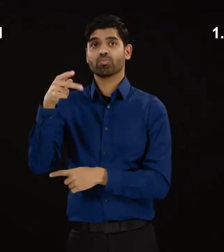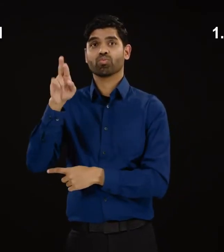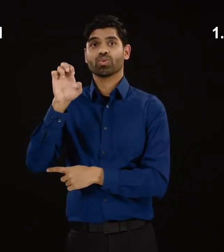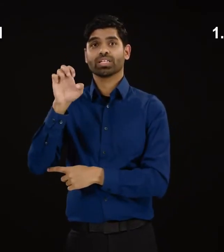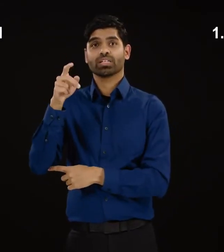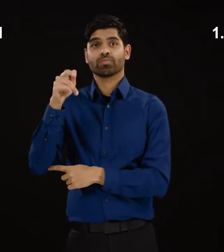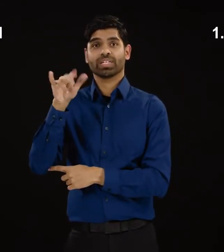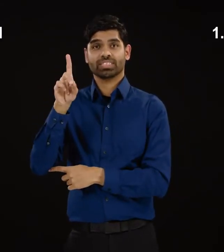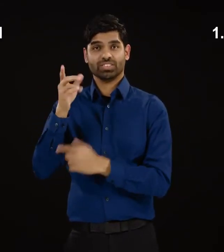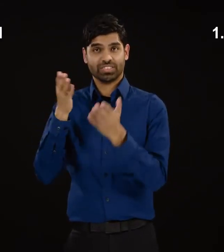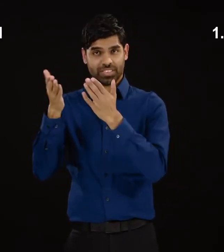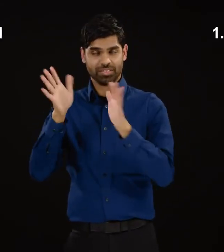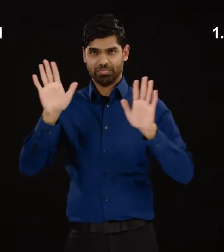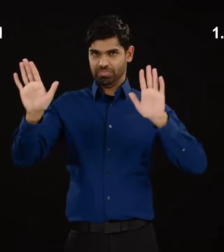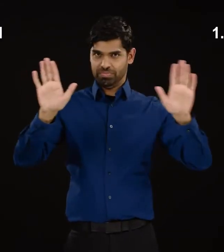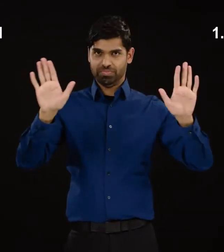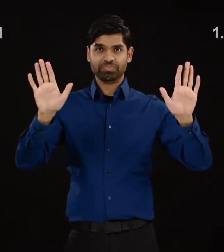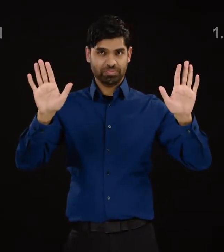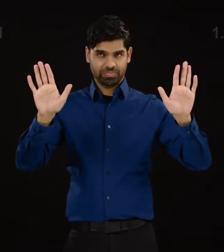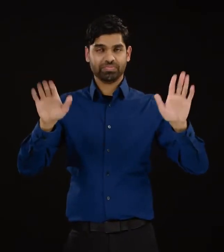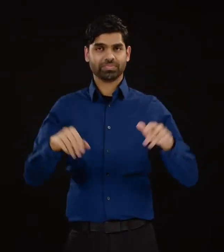that may have been accumulated for the month.